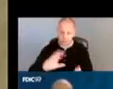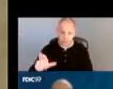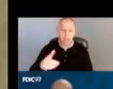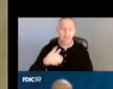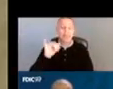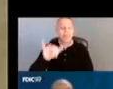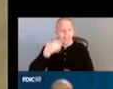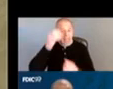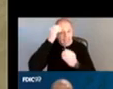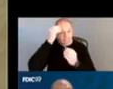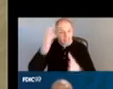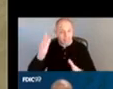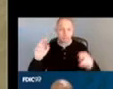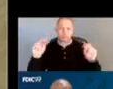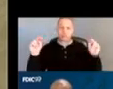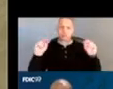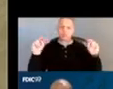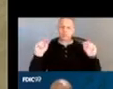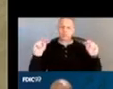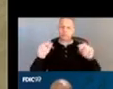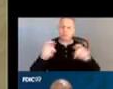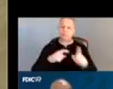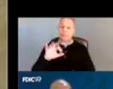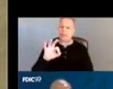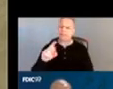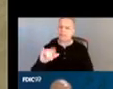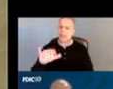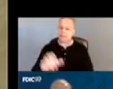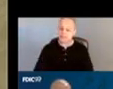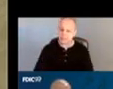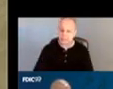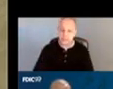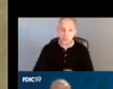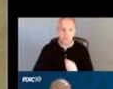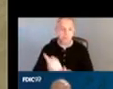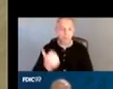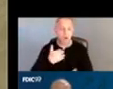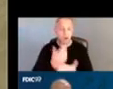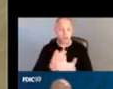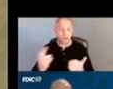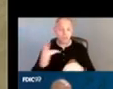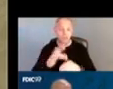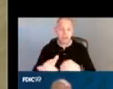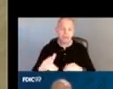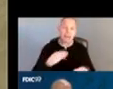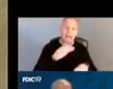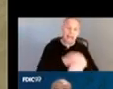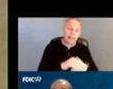the FDIC. Most of the resources are available in English and Spanish. We also have a number